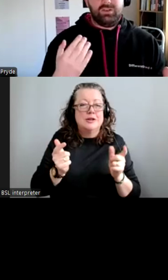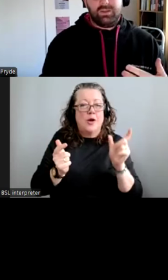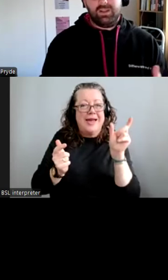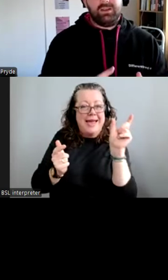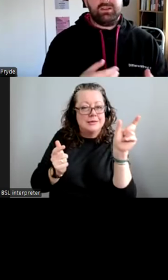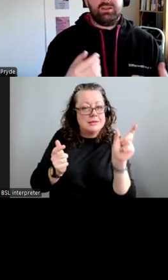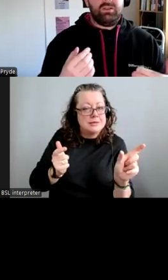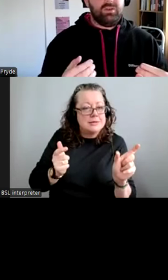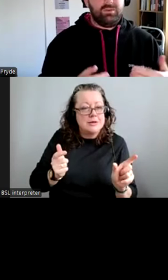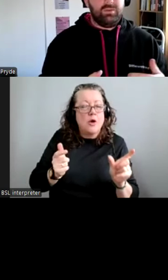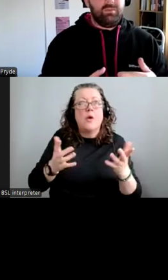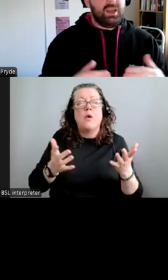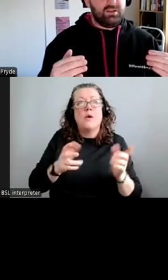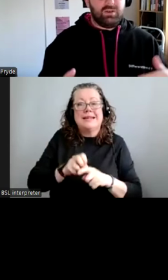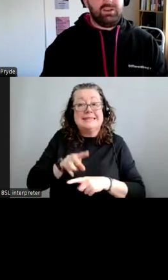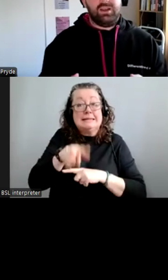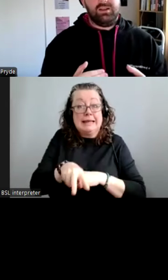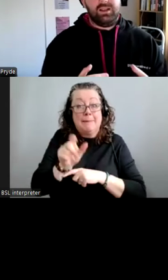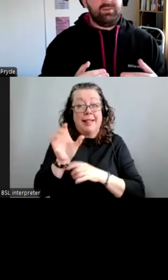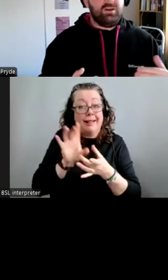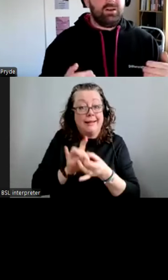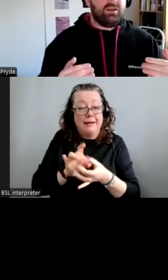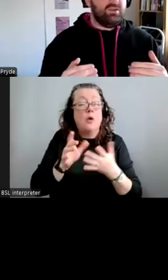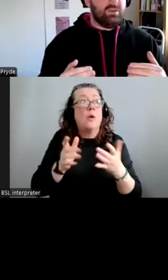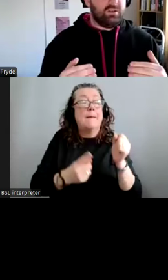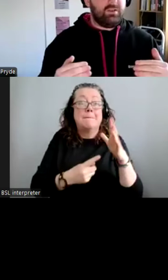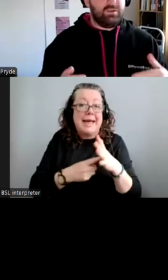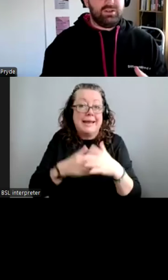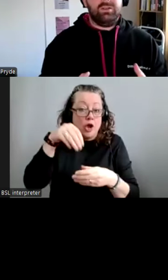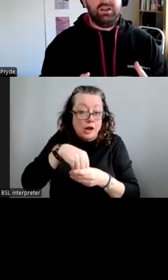your skip links, your main content landmark and your like footer.